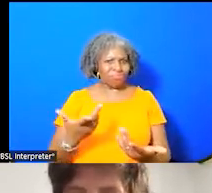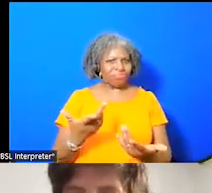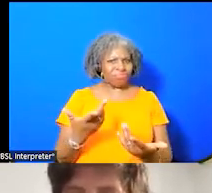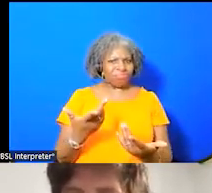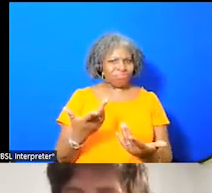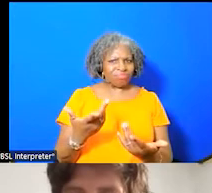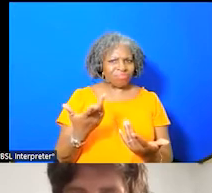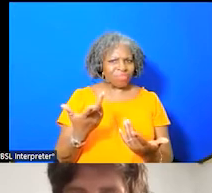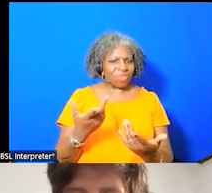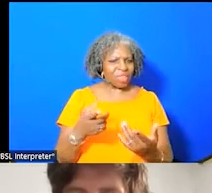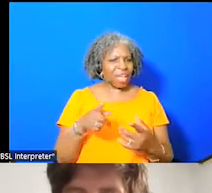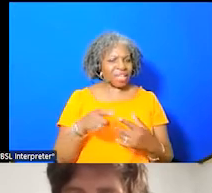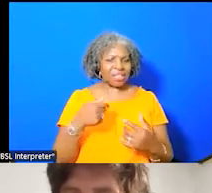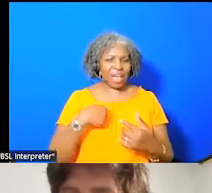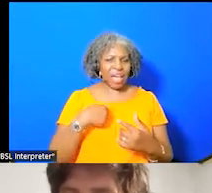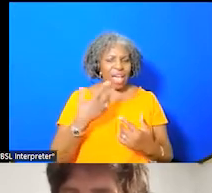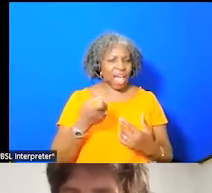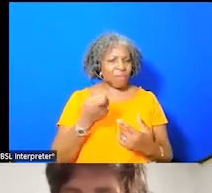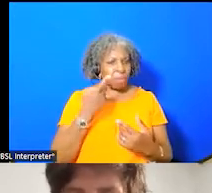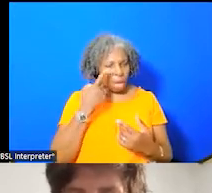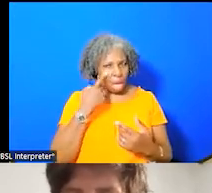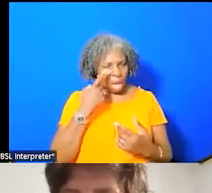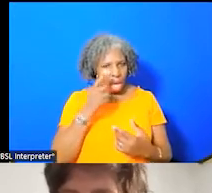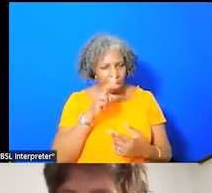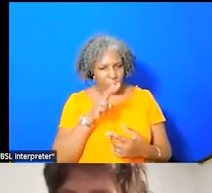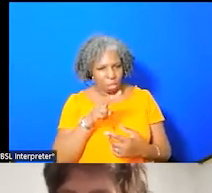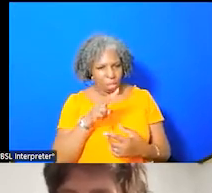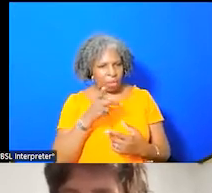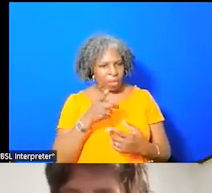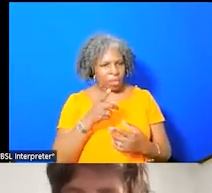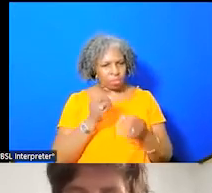And I've got my eye on this beautiful concrete fence.